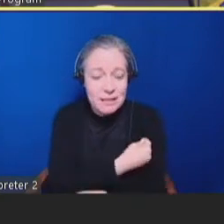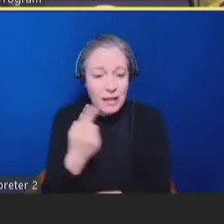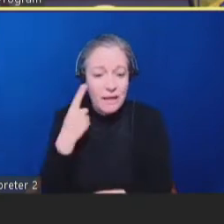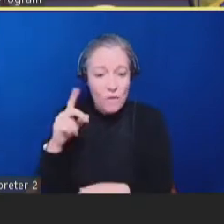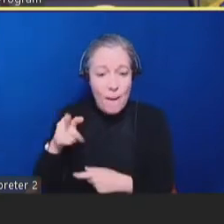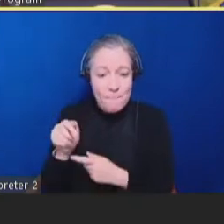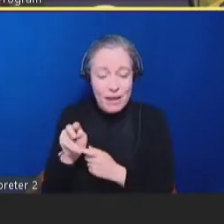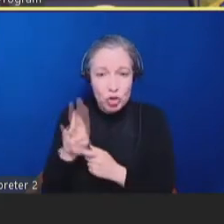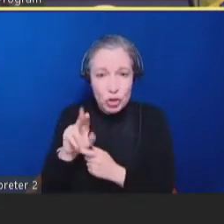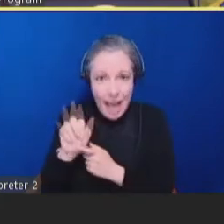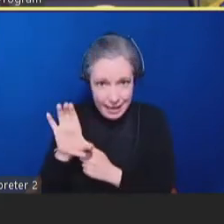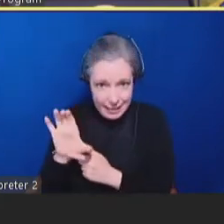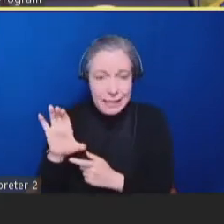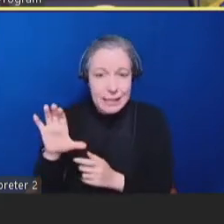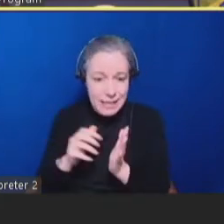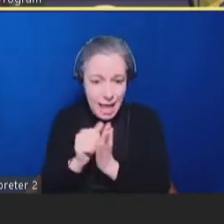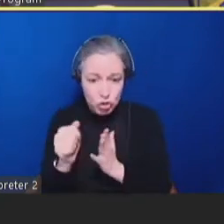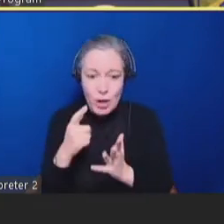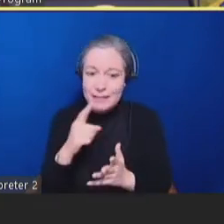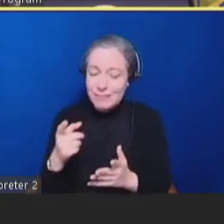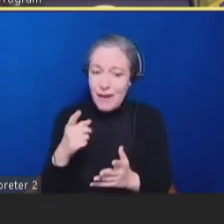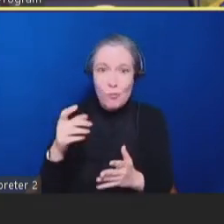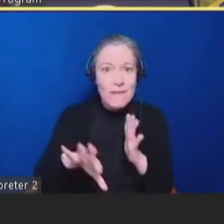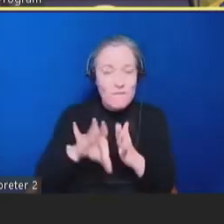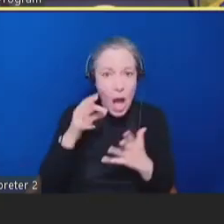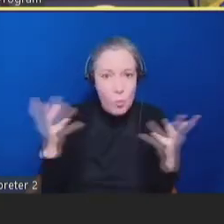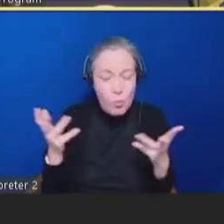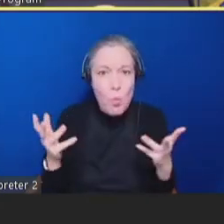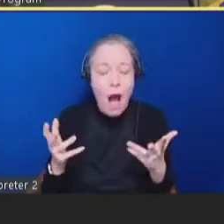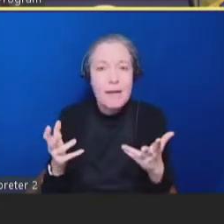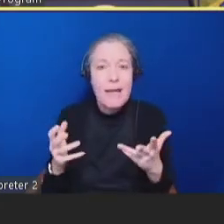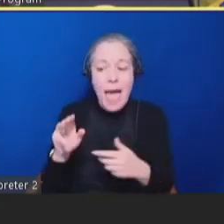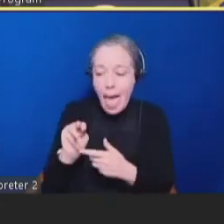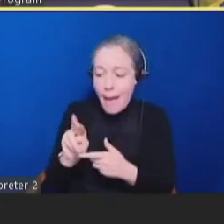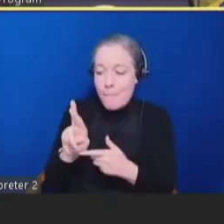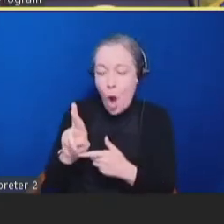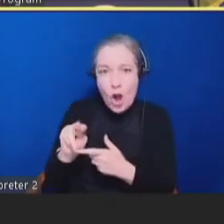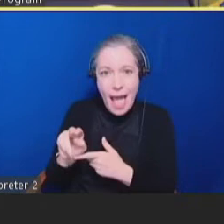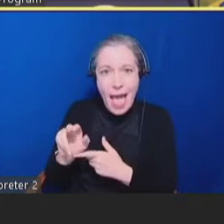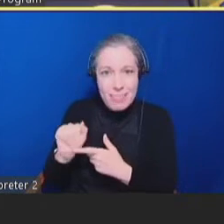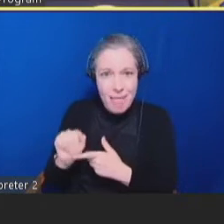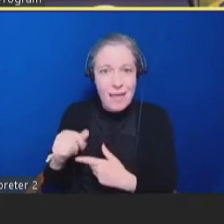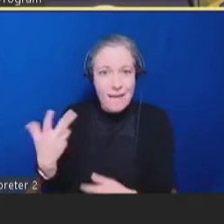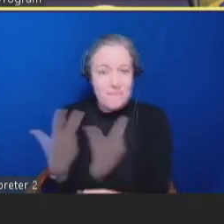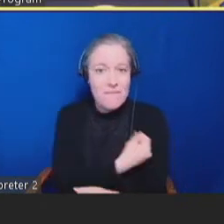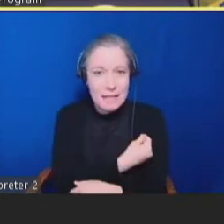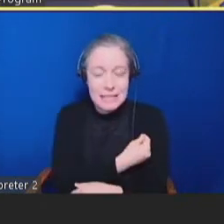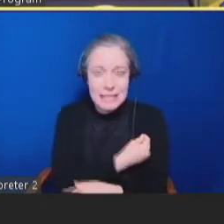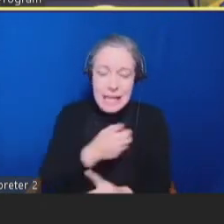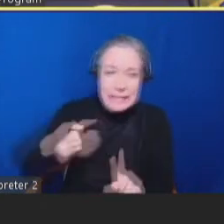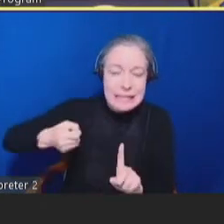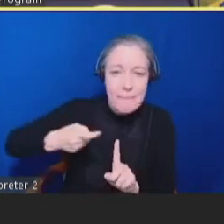mRNA vaccines could stimulate strong immune responses in half of these pancreatic cancer